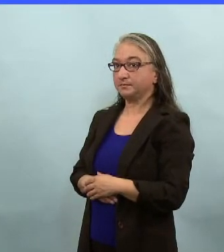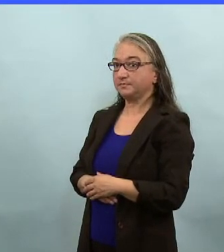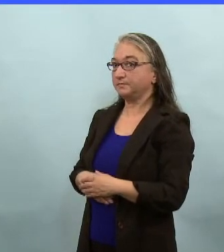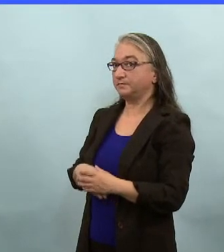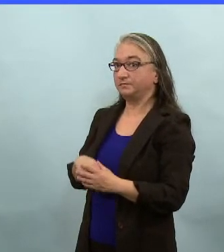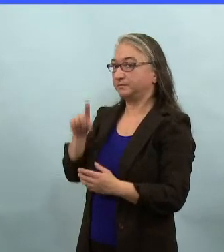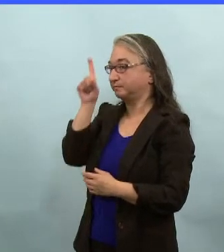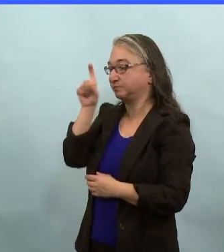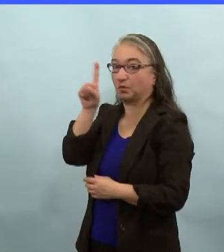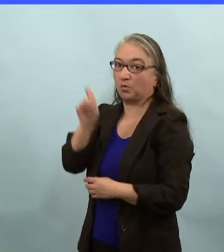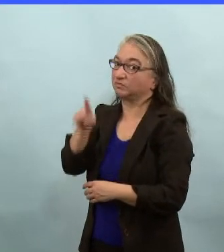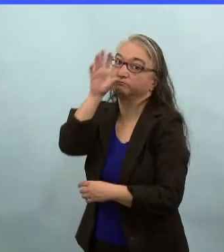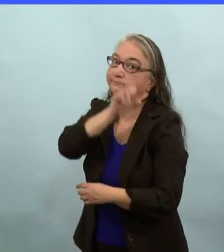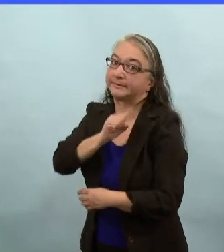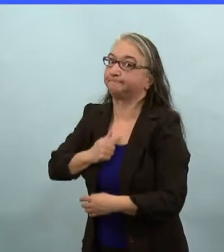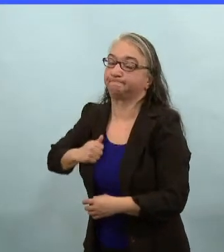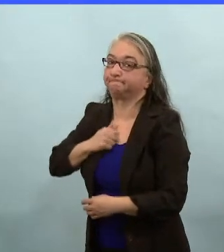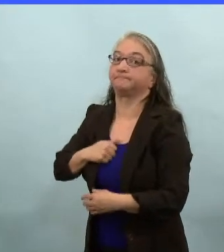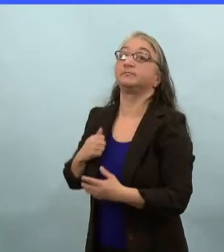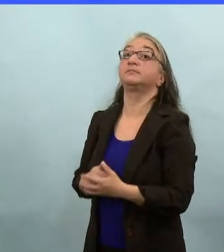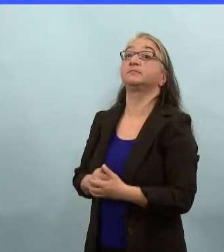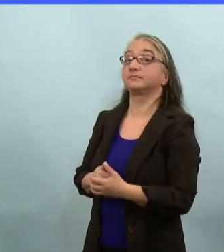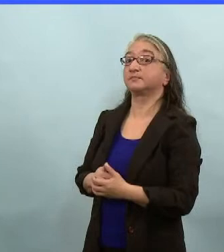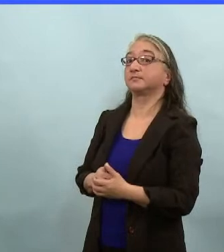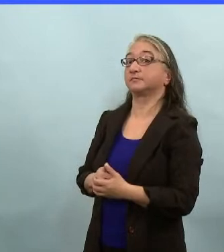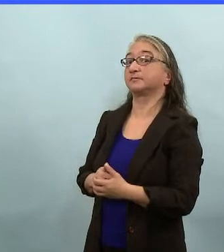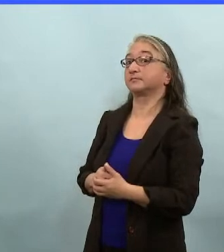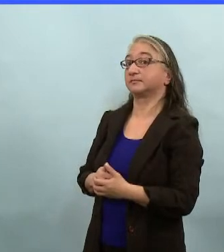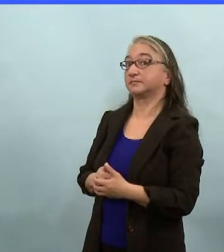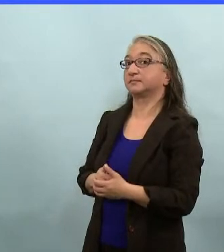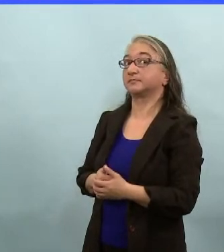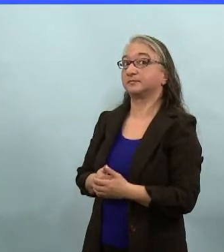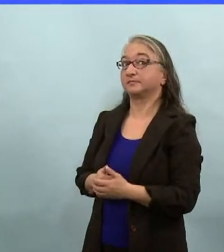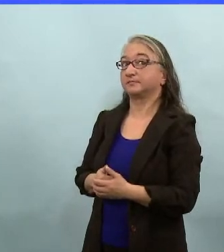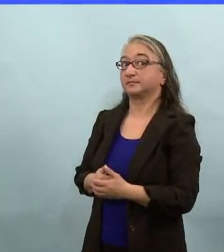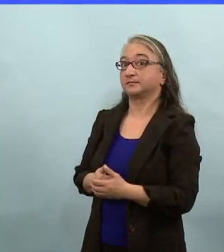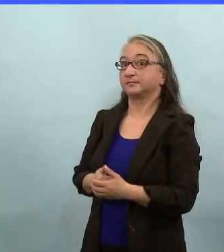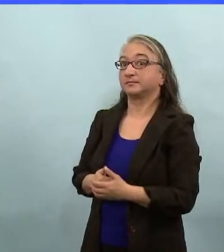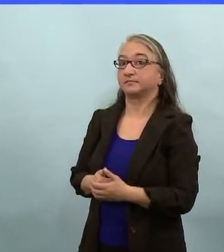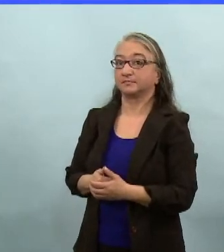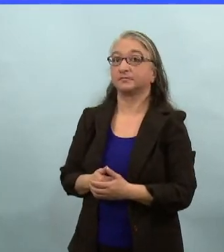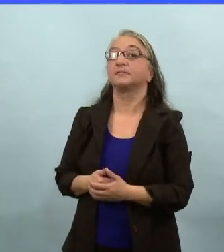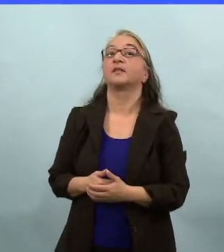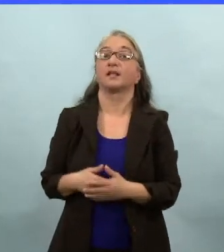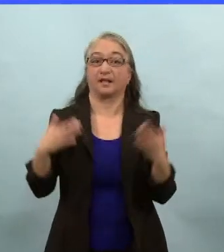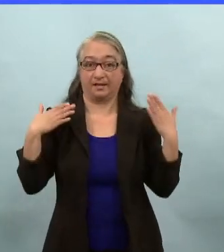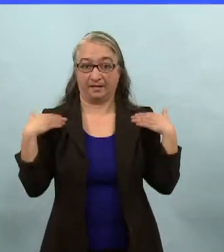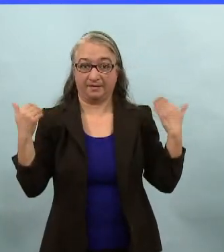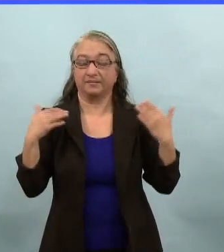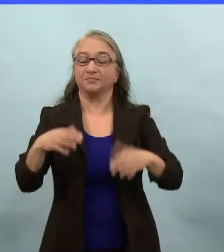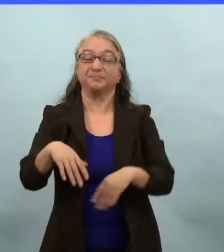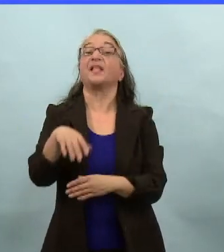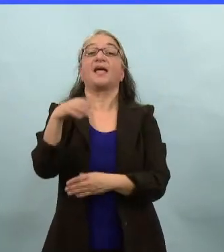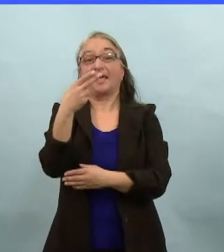uh nationally and i i was on a a first minister's meeting with the prime minister uh earlier this